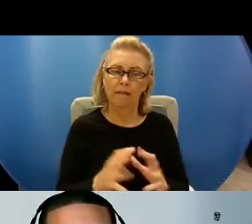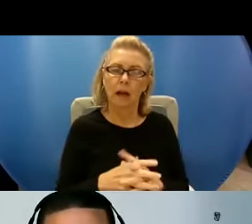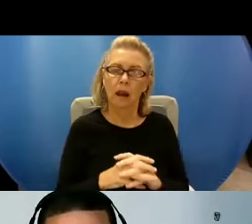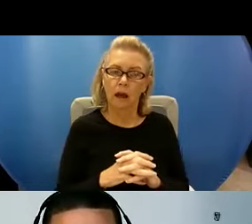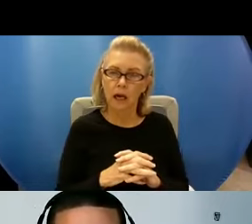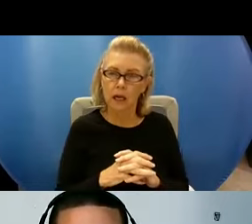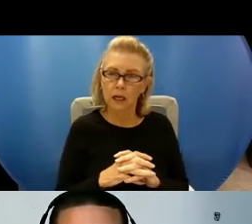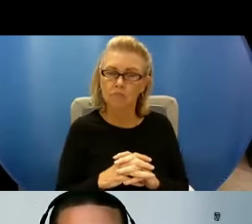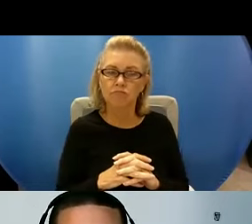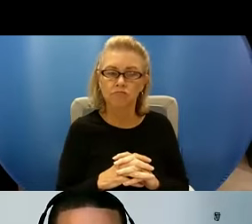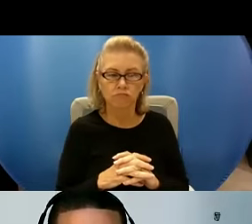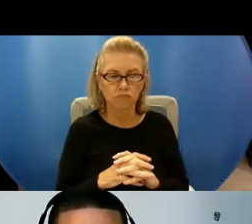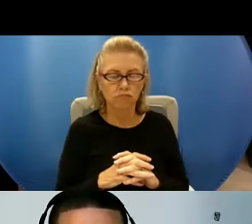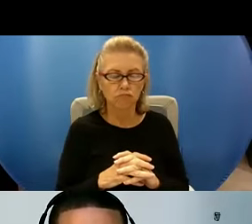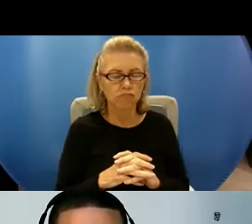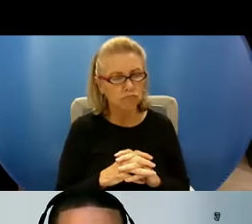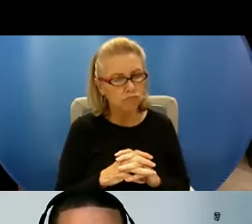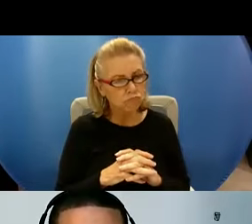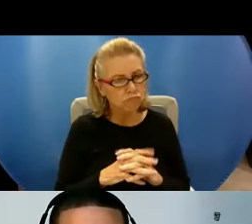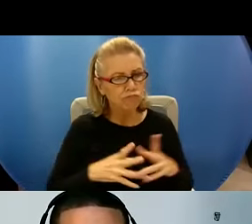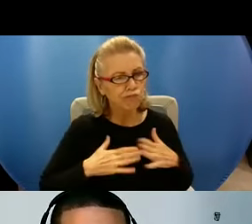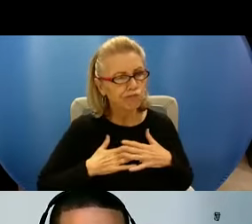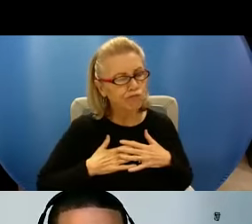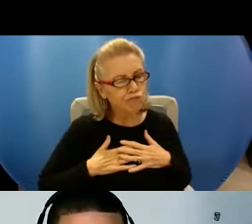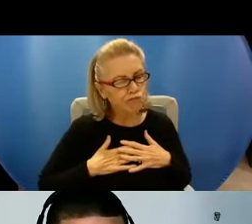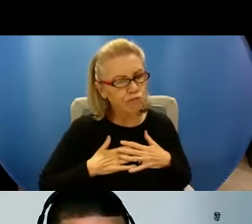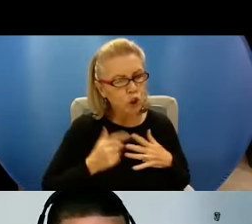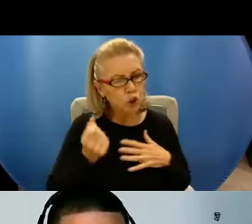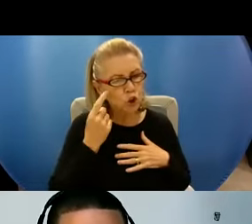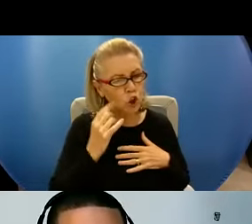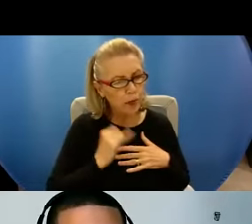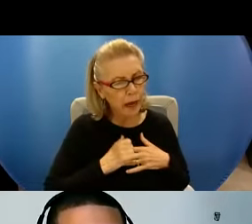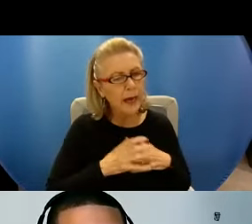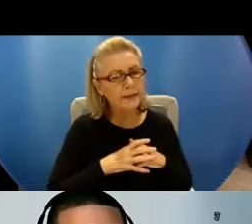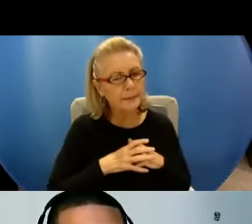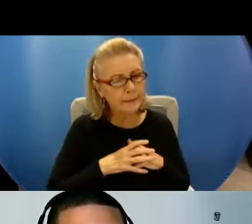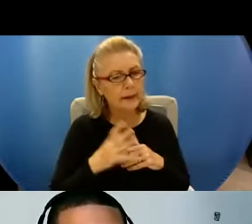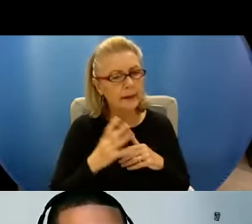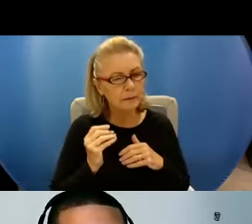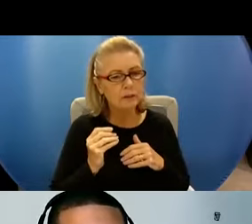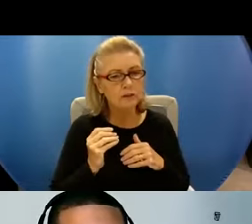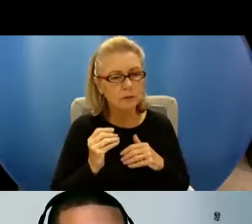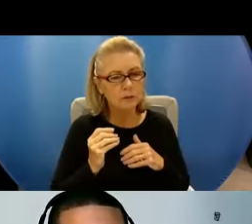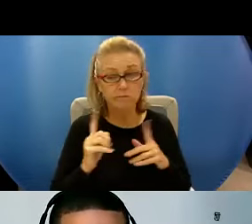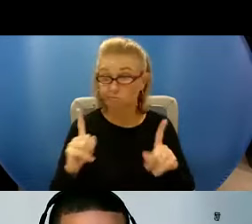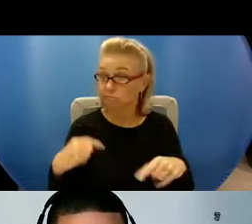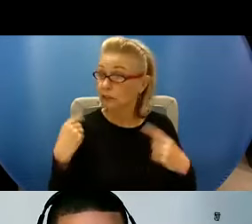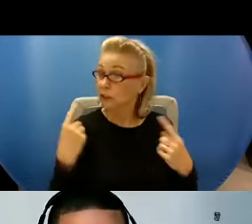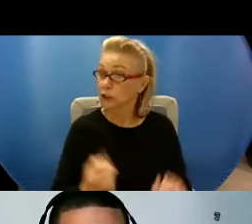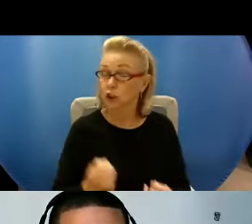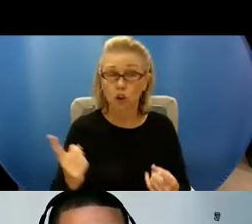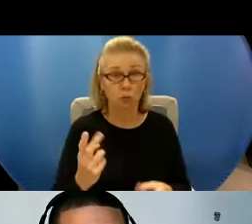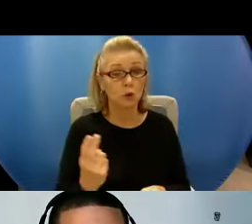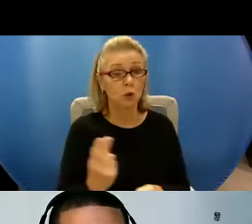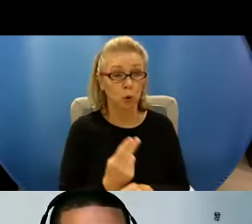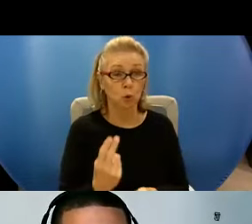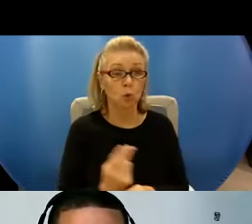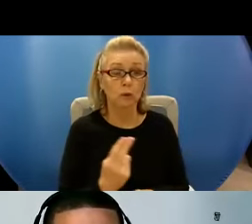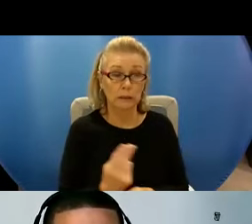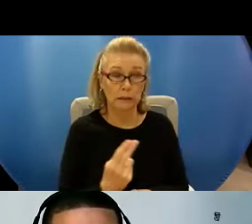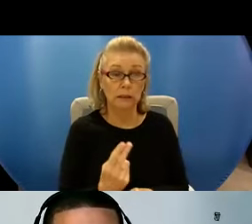her chest and her, like, her person and she had ever since has been using that for herself just as